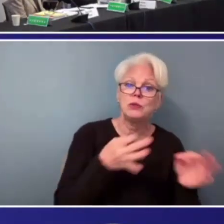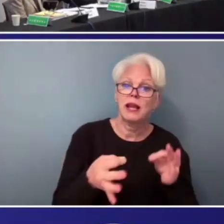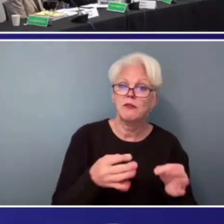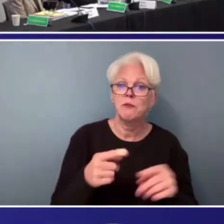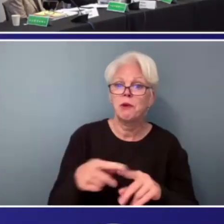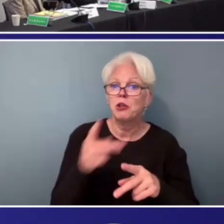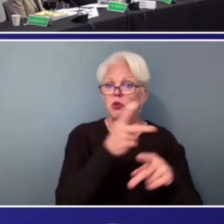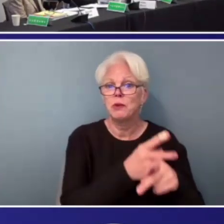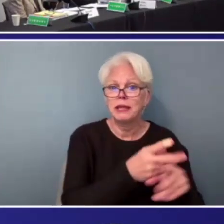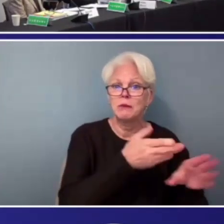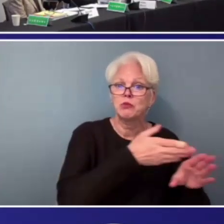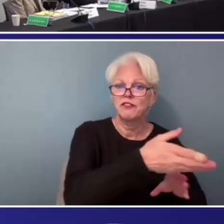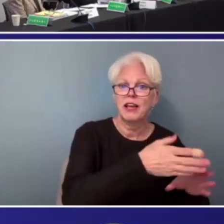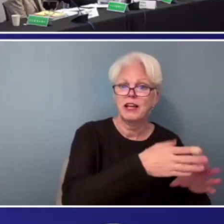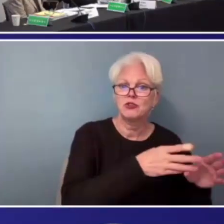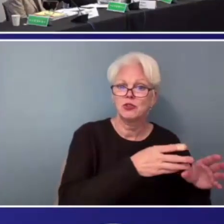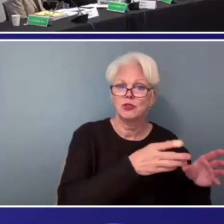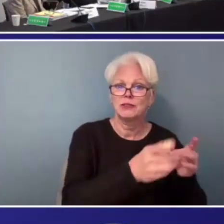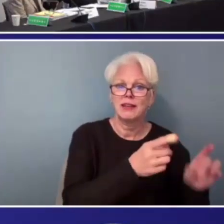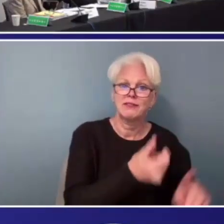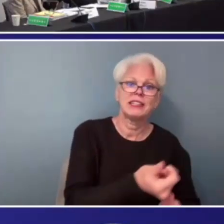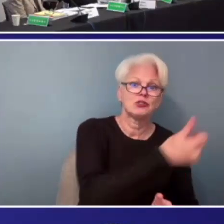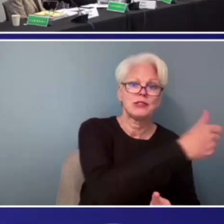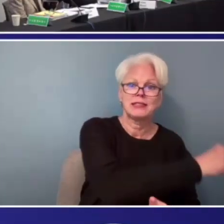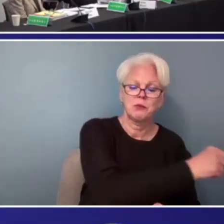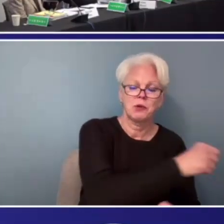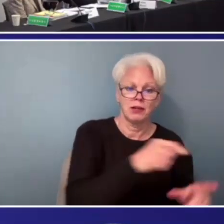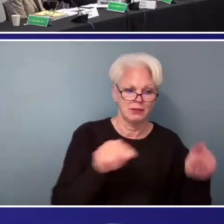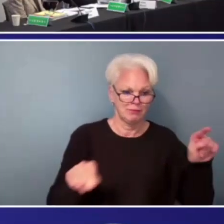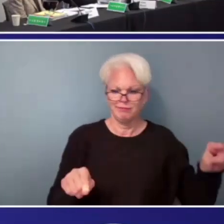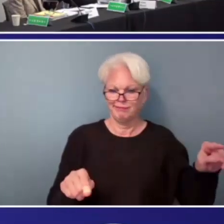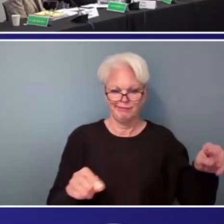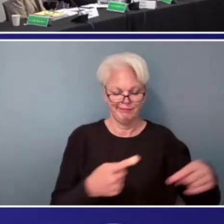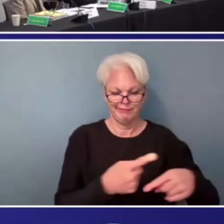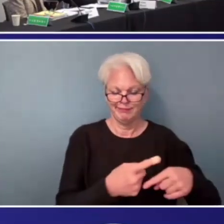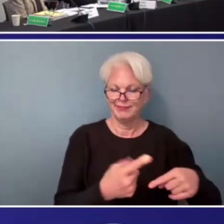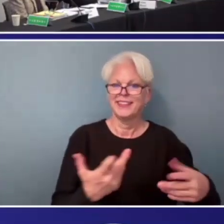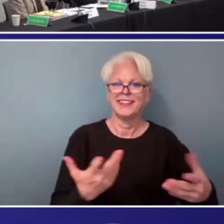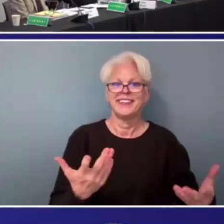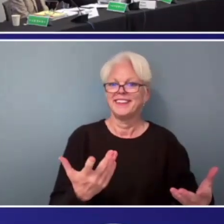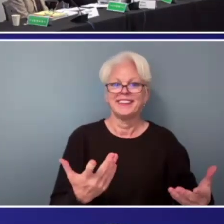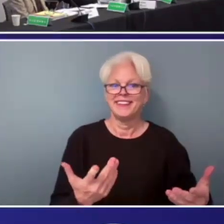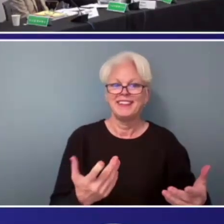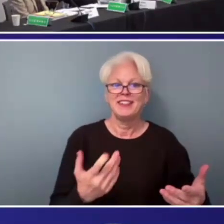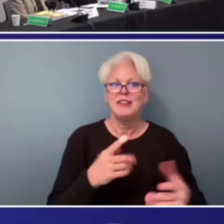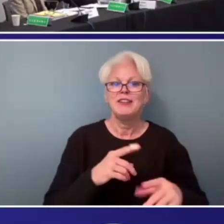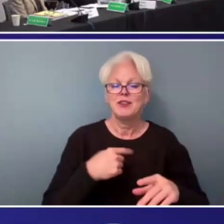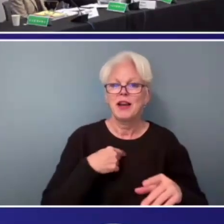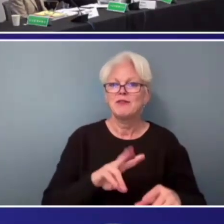professional definition somewhere else, you have two different -- it has two different definitions of professional degree in --